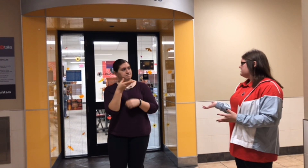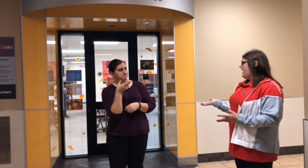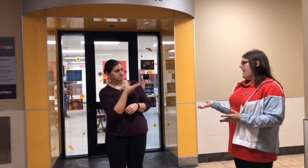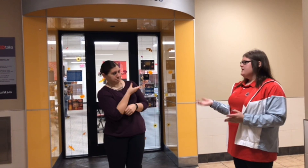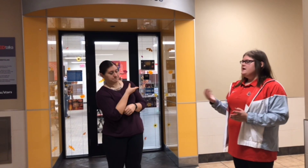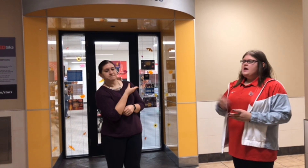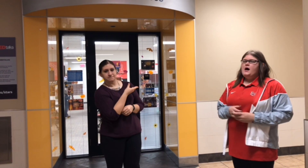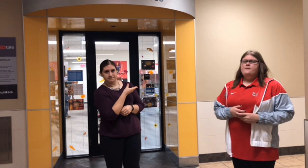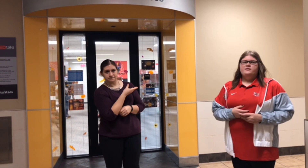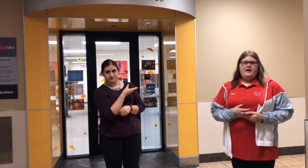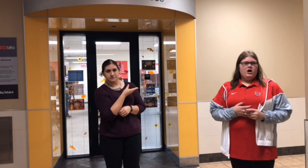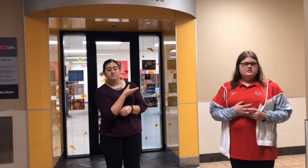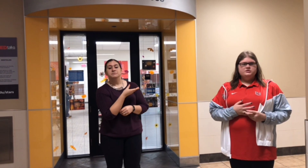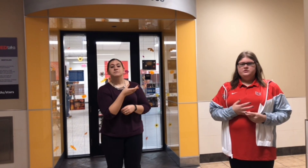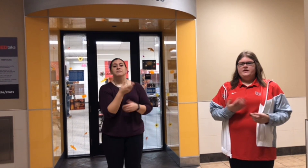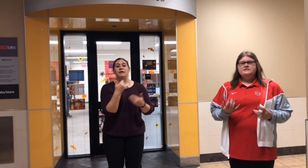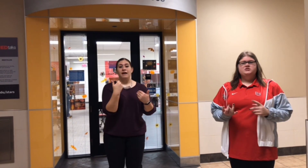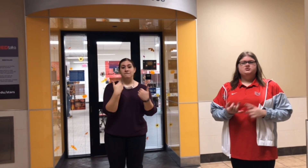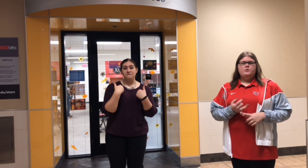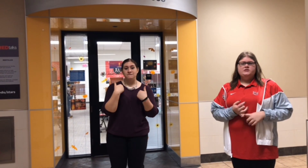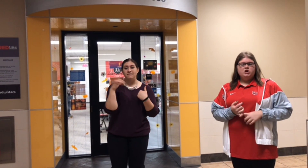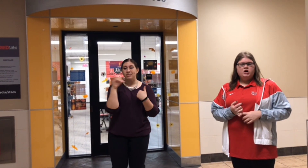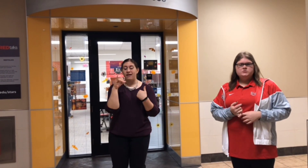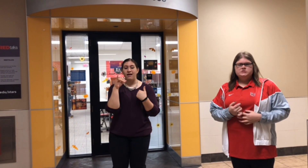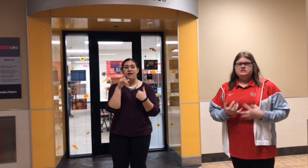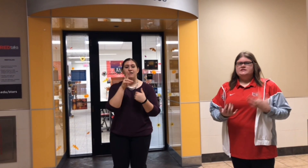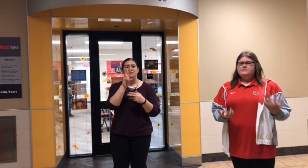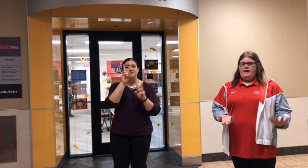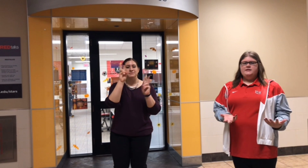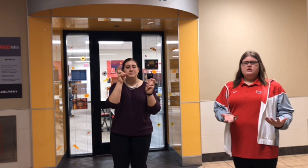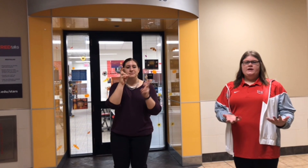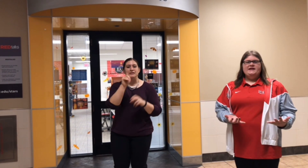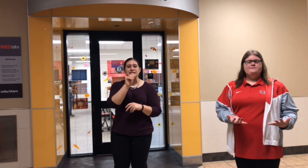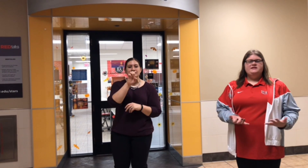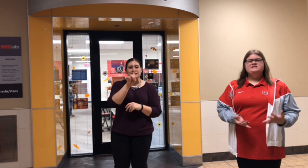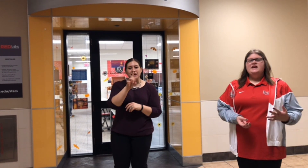They also do things such as REDtalks, which are like debates, as